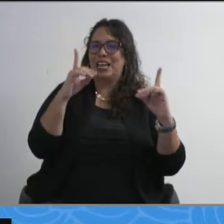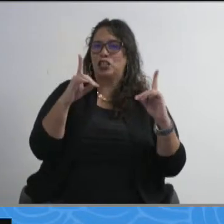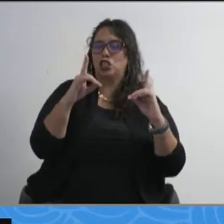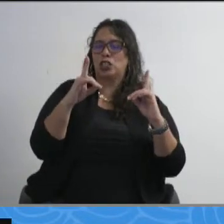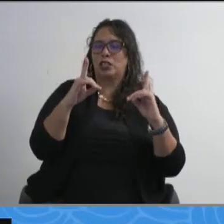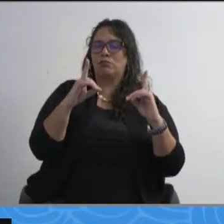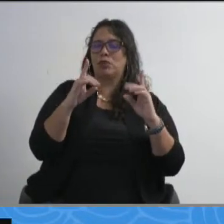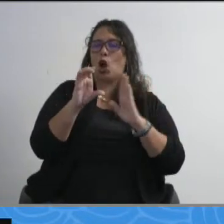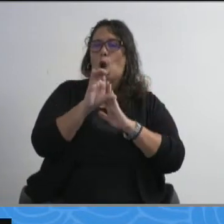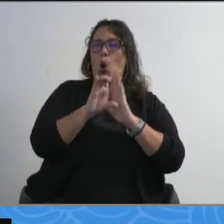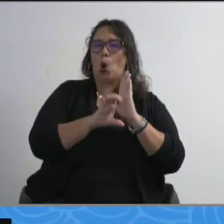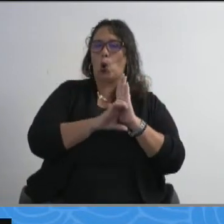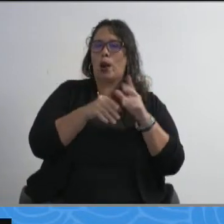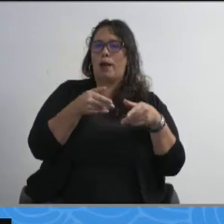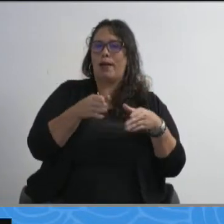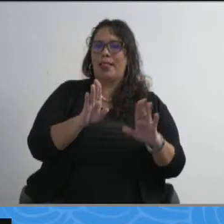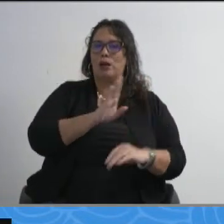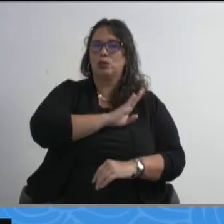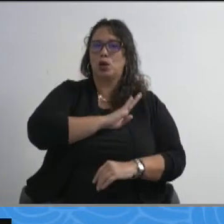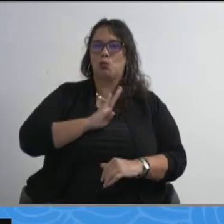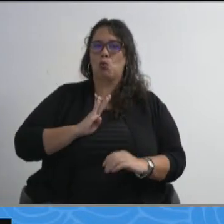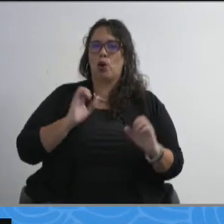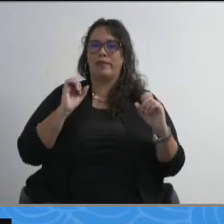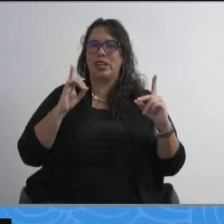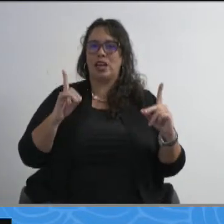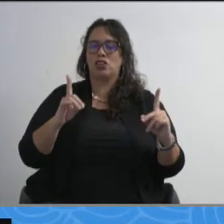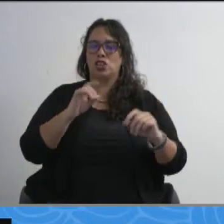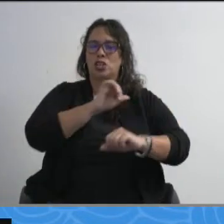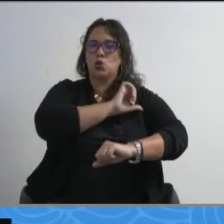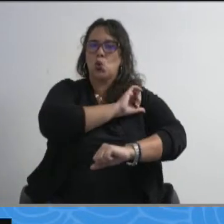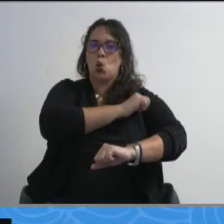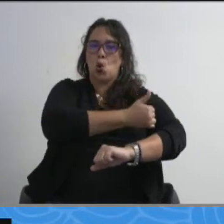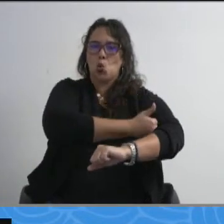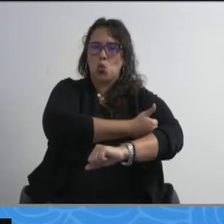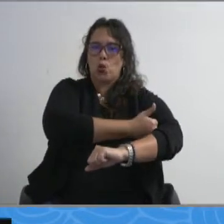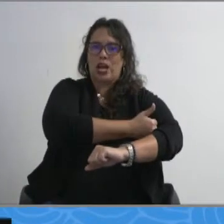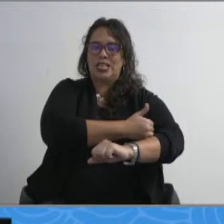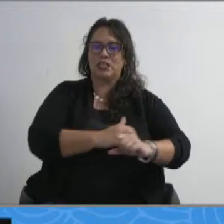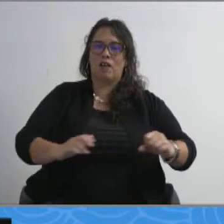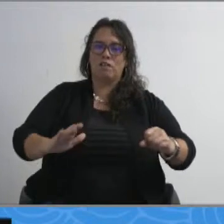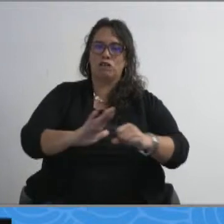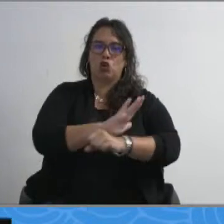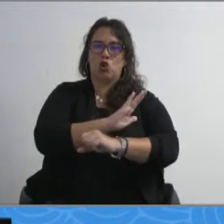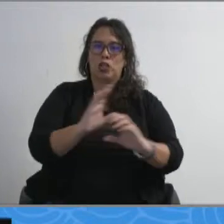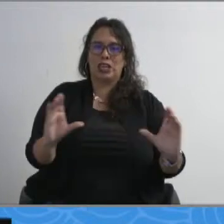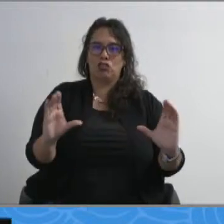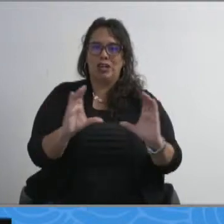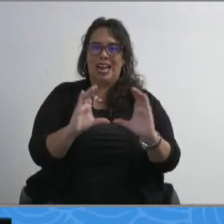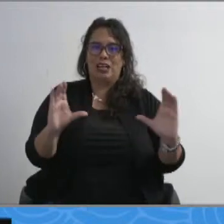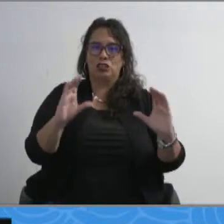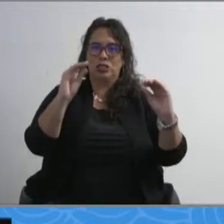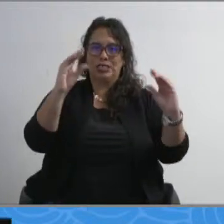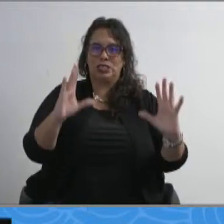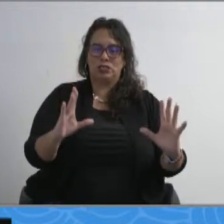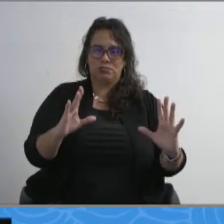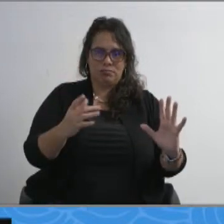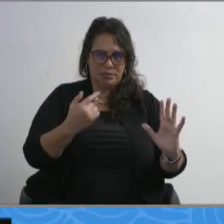that allows a local board of education to authorize fully credentialed teachers. I'm gonna repeat that.